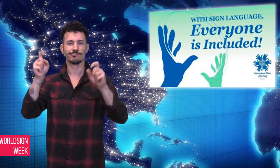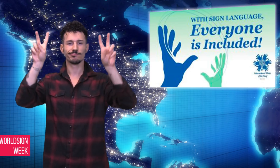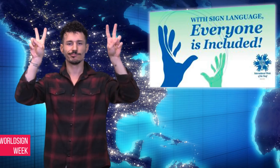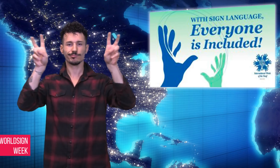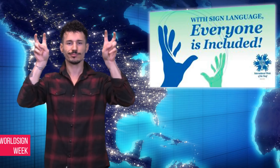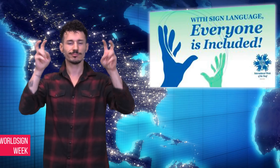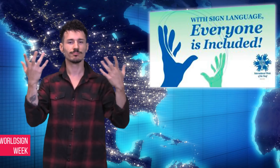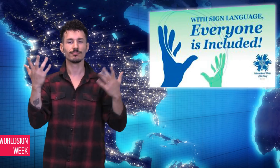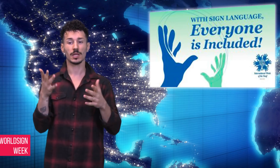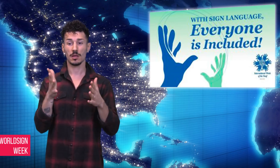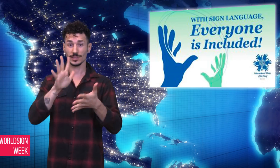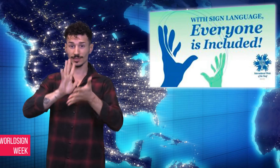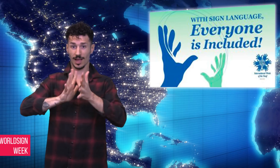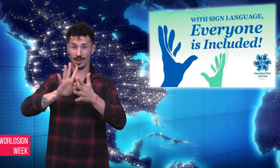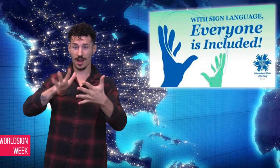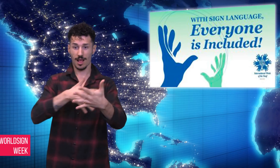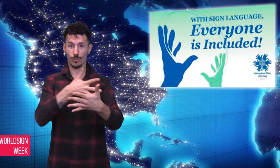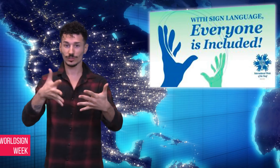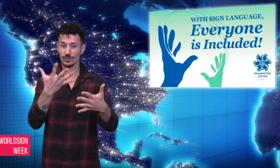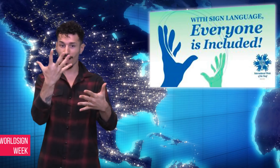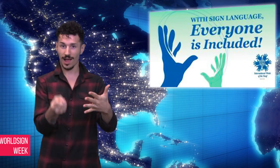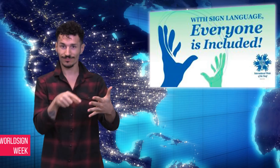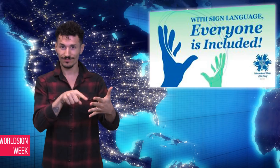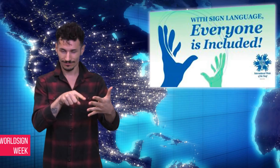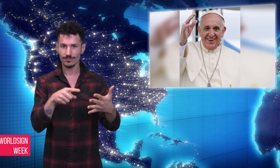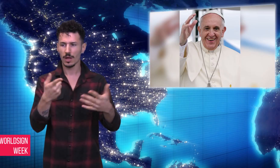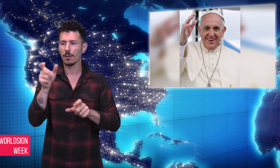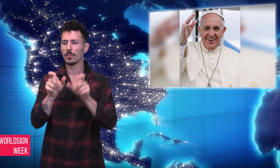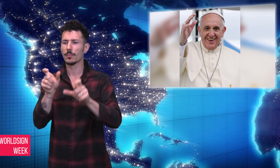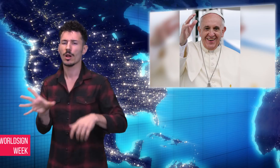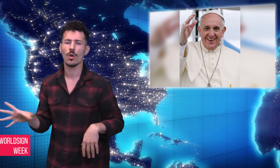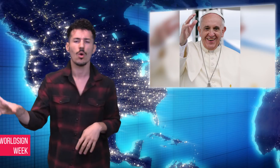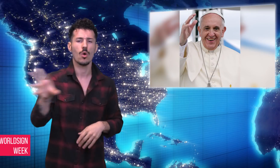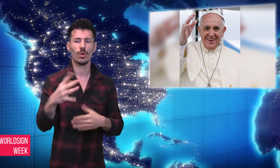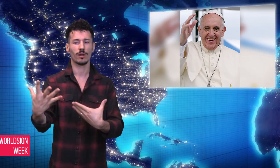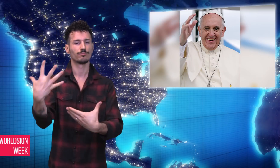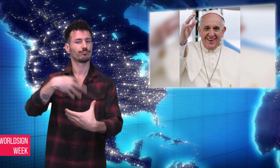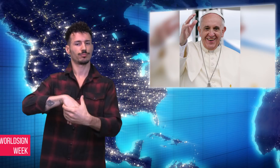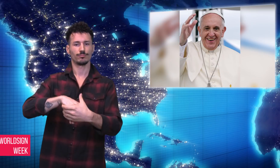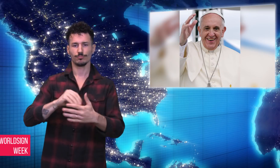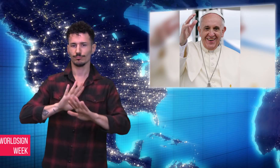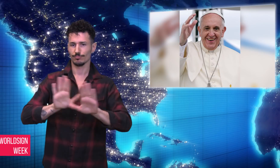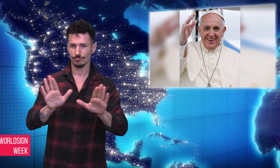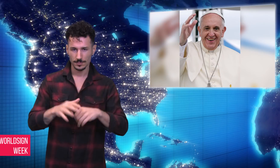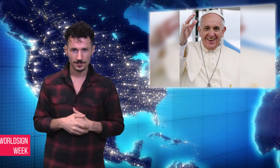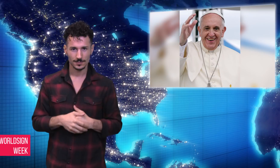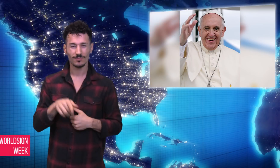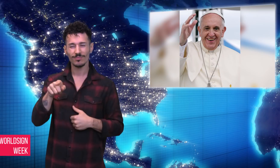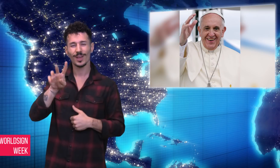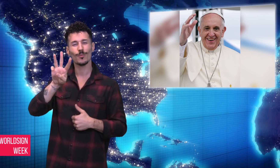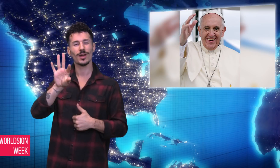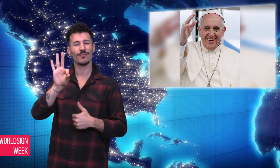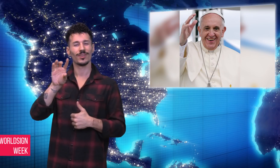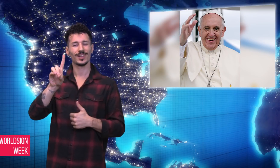“With Sign Language, Everyone is Included!” celebration underway by